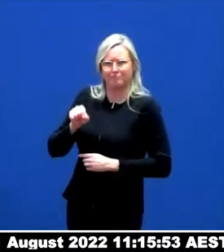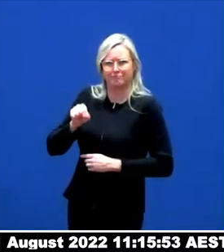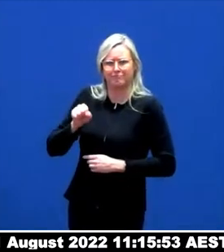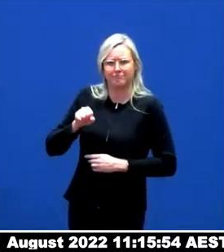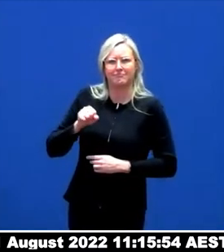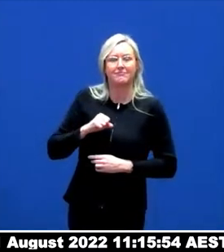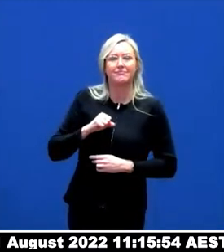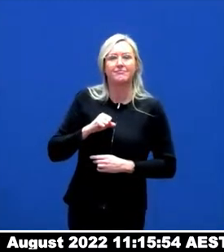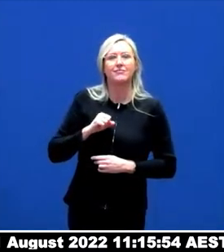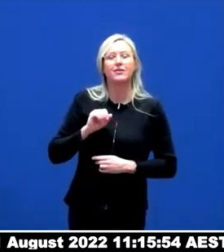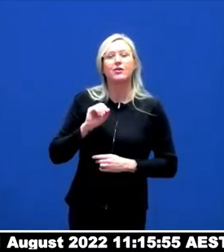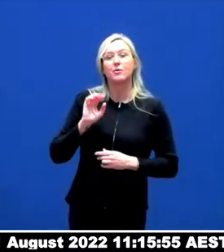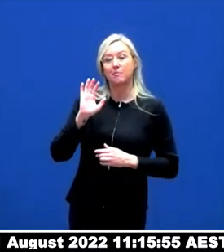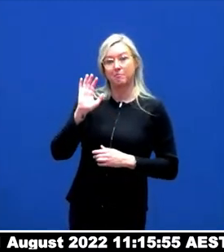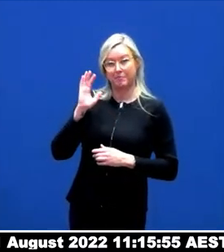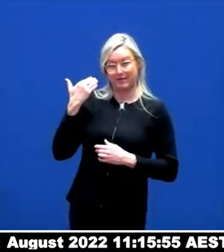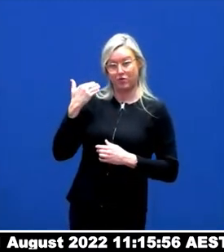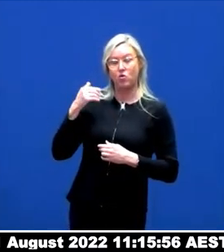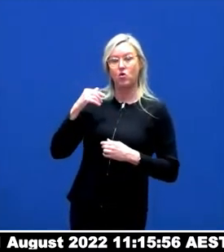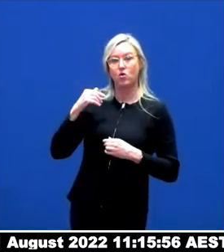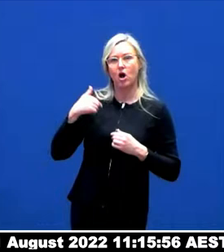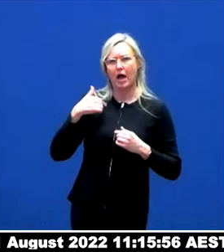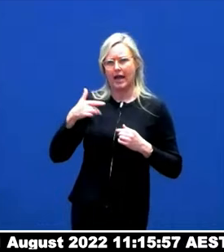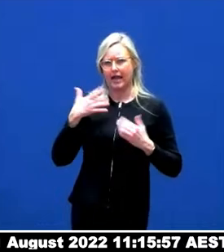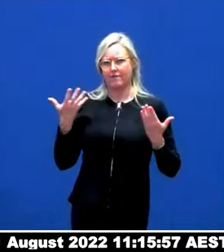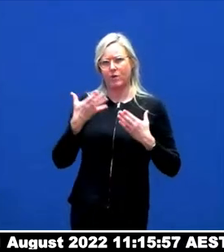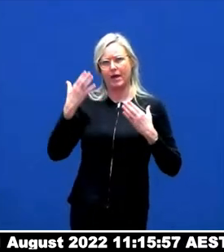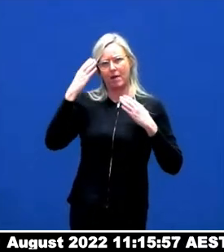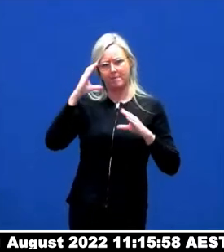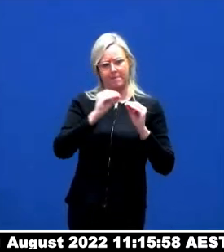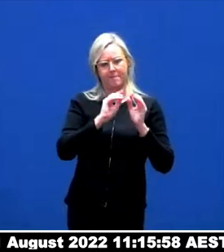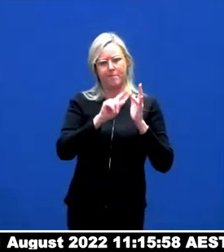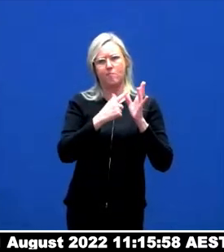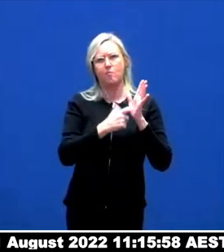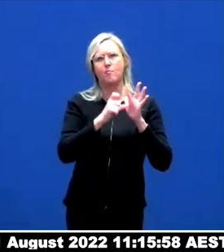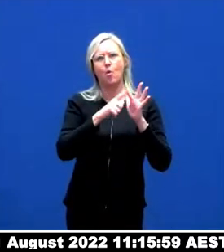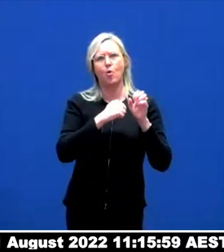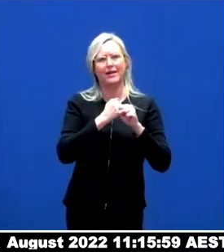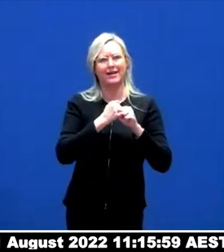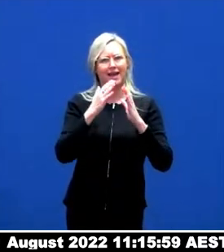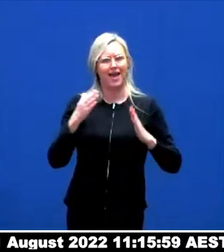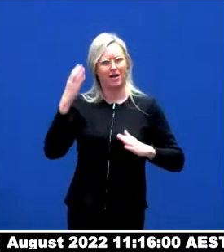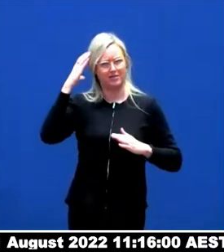living in social housing, living in a boarding house. So, this boarding house was around at the inner west.